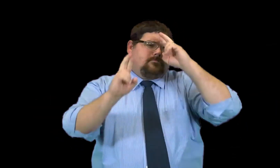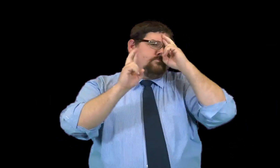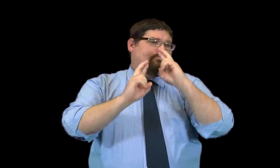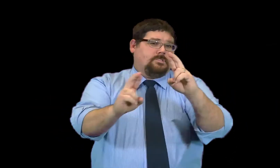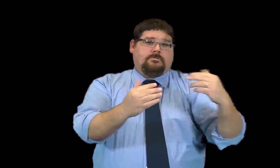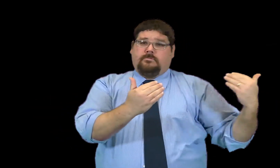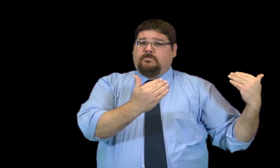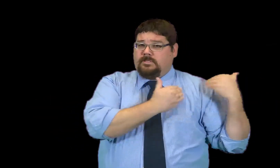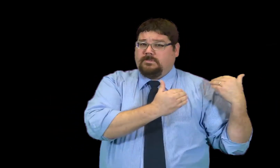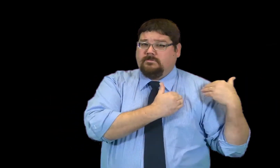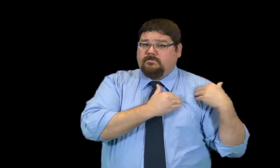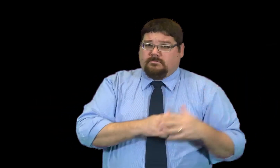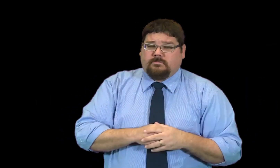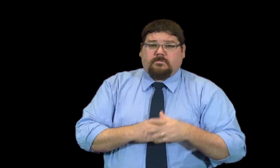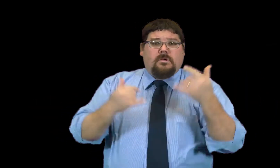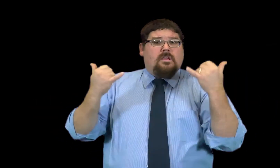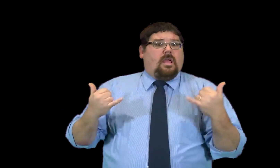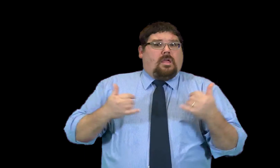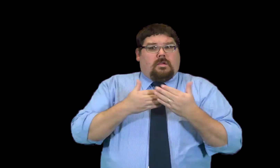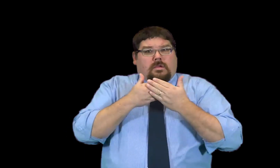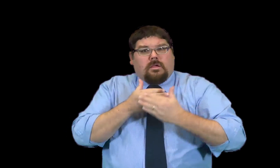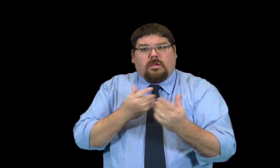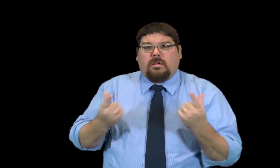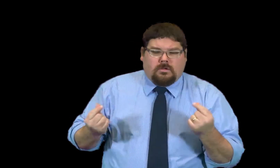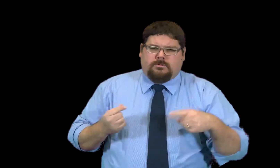and Responsibility.